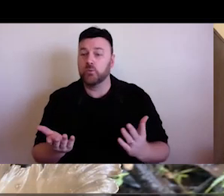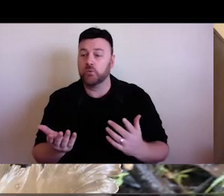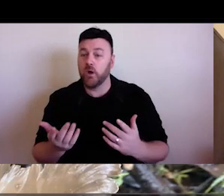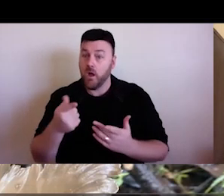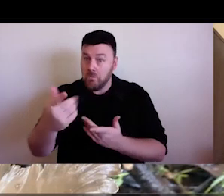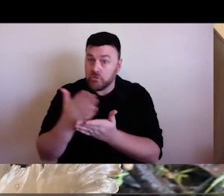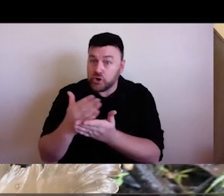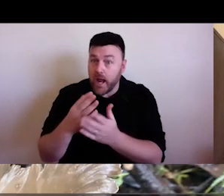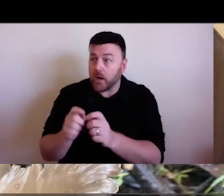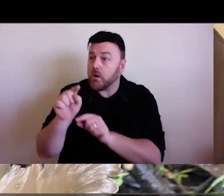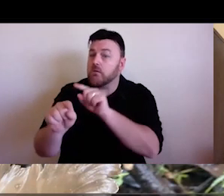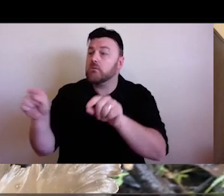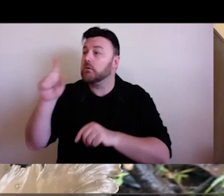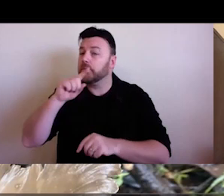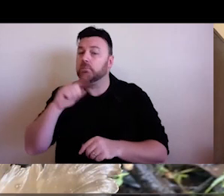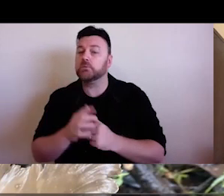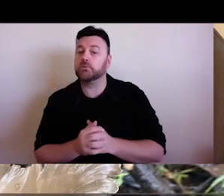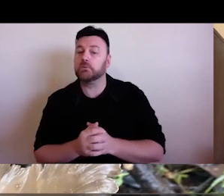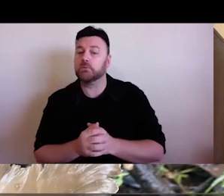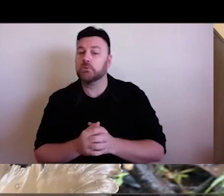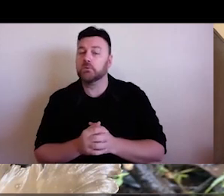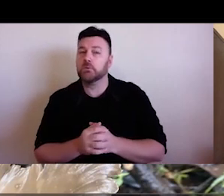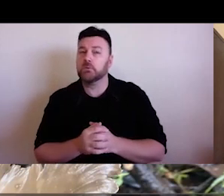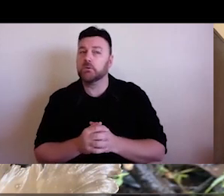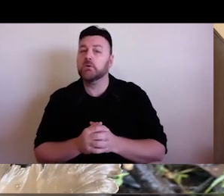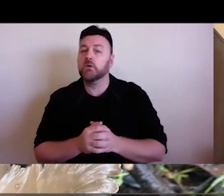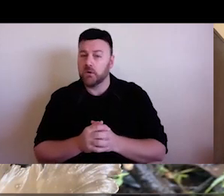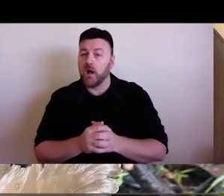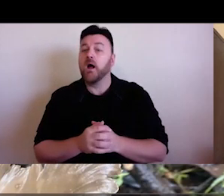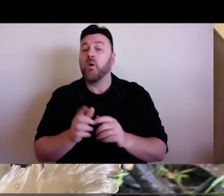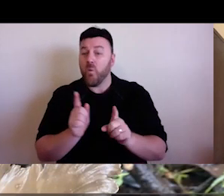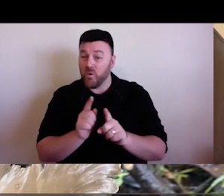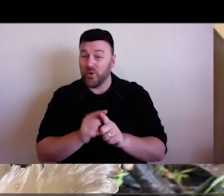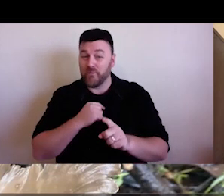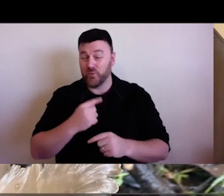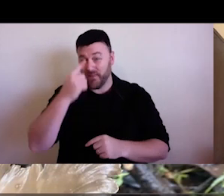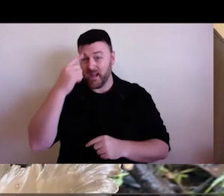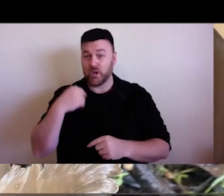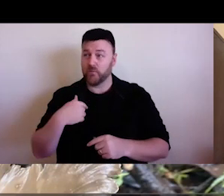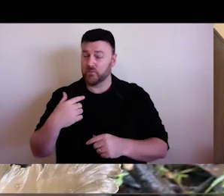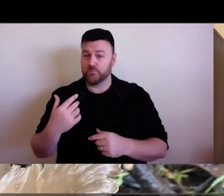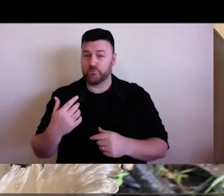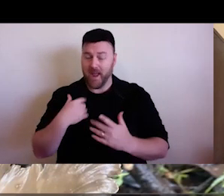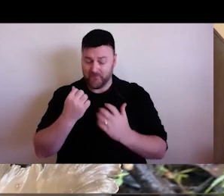around you to sit with these questions too because it can be uncomfortable to do so. It might be something that we find ourselves